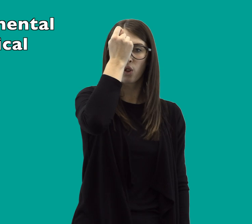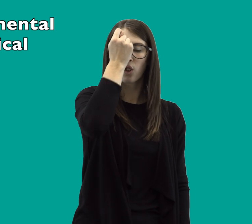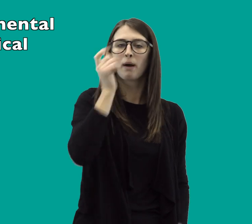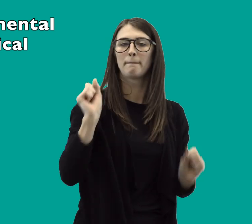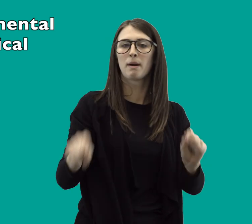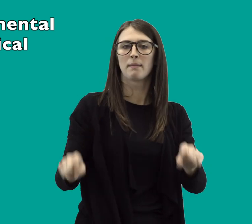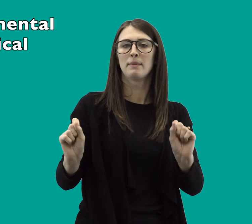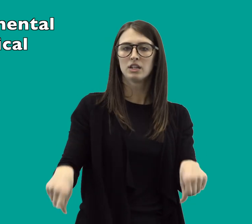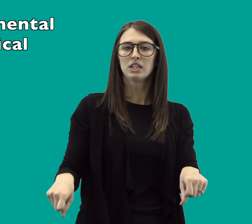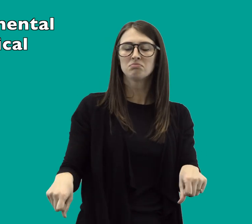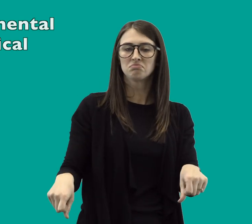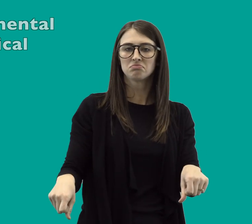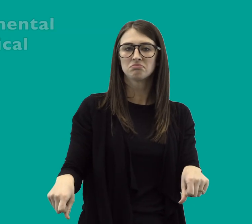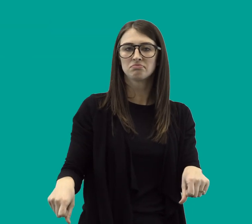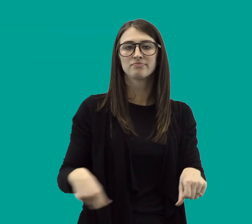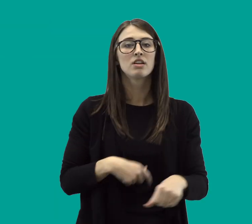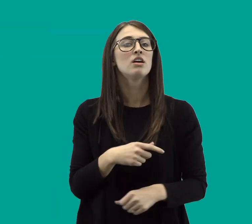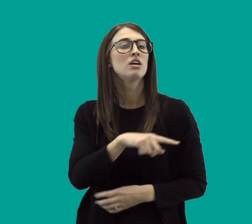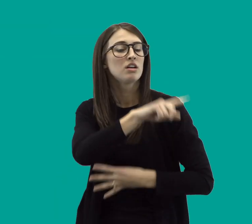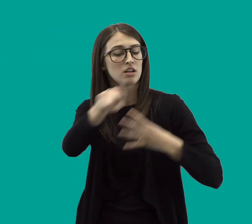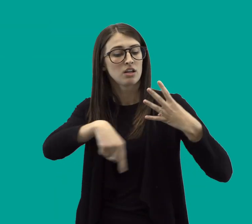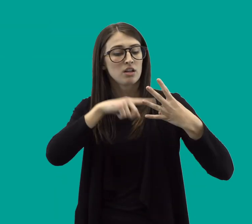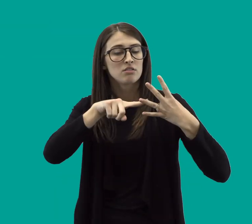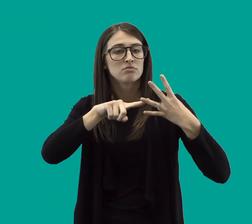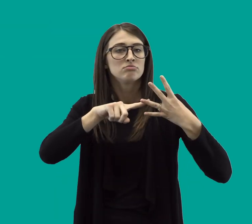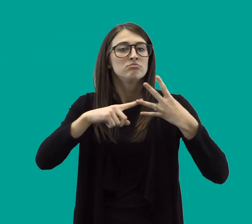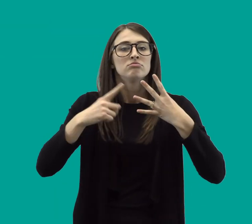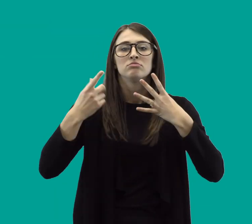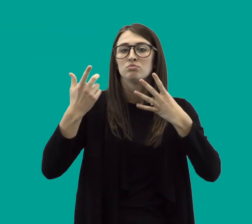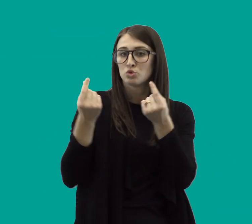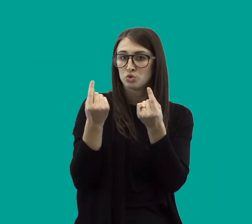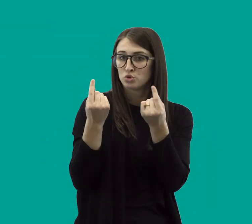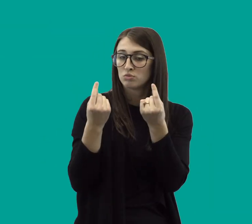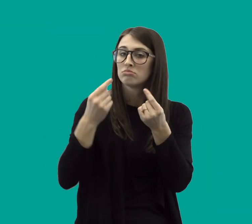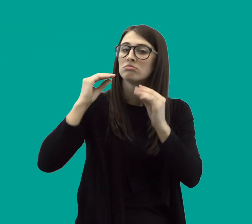The third activity is when I teach volume